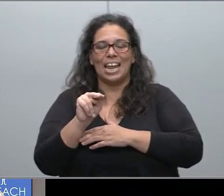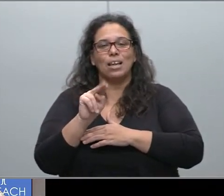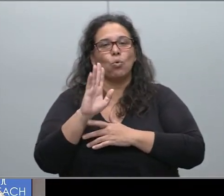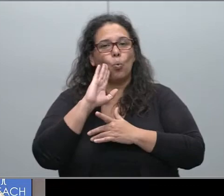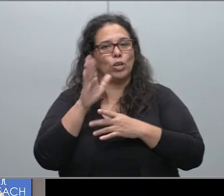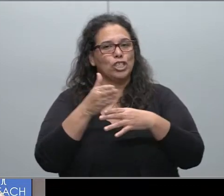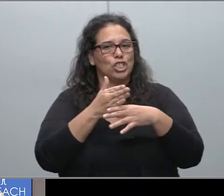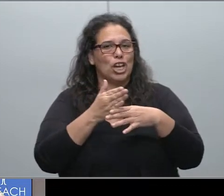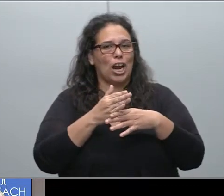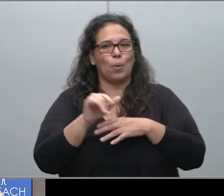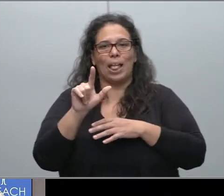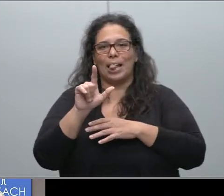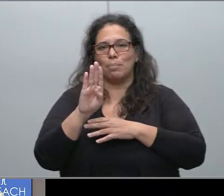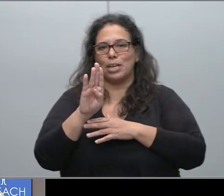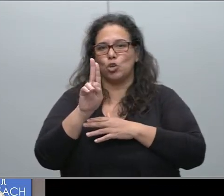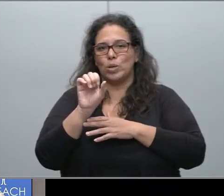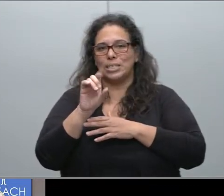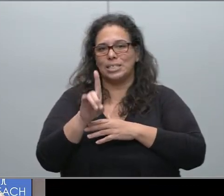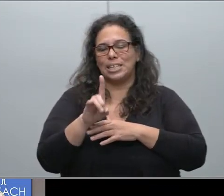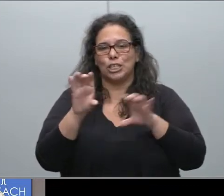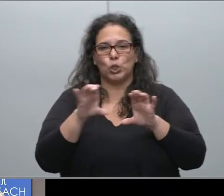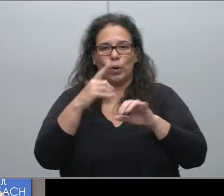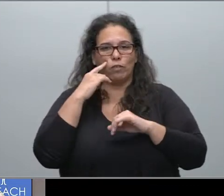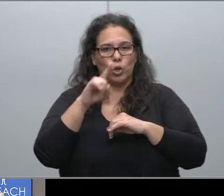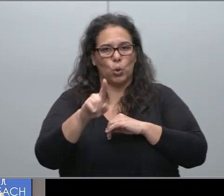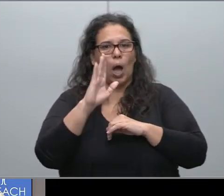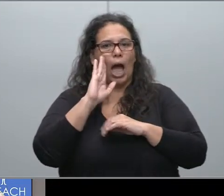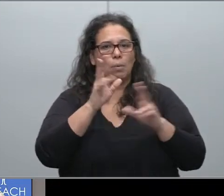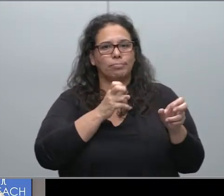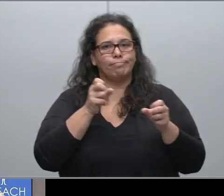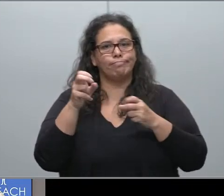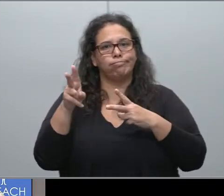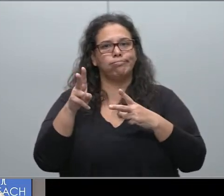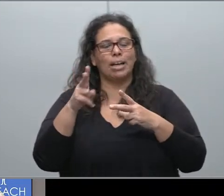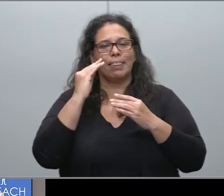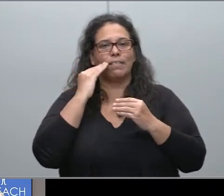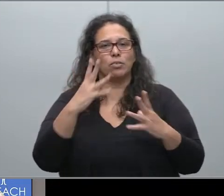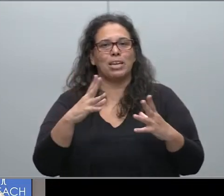because we have, because so Somanir have autism and ADHD.